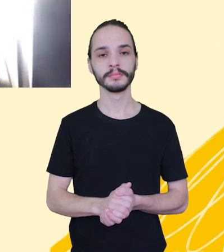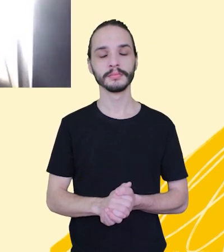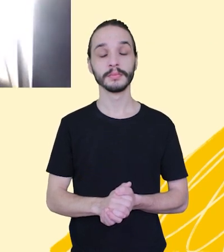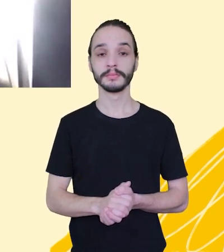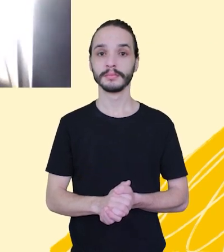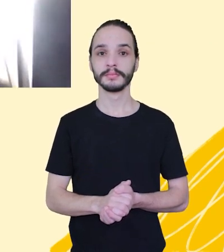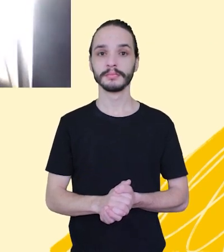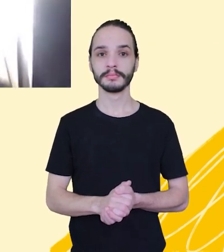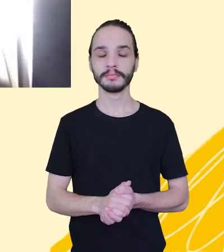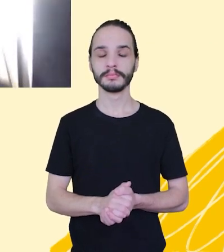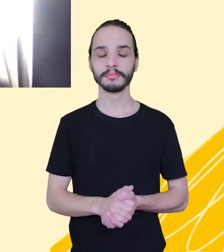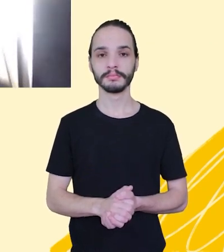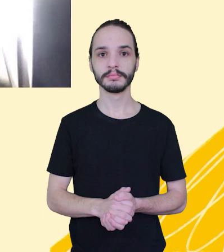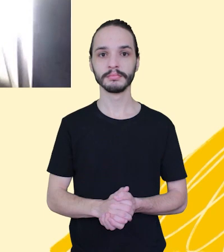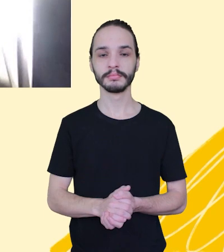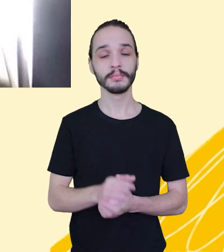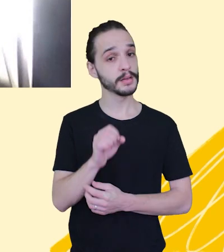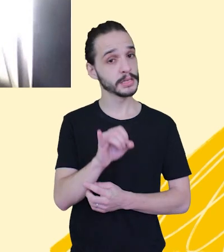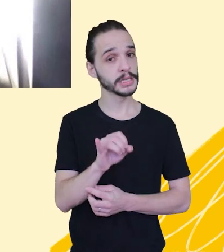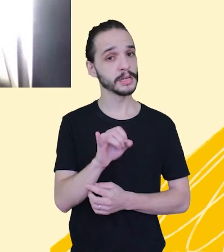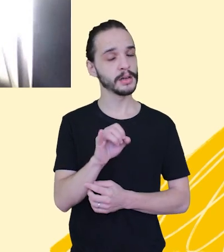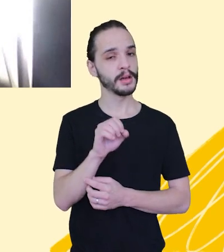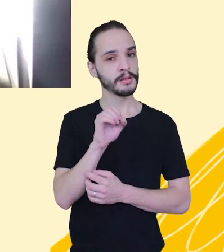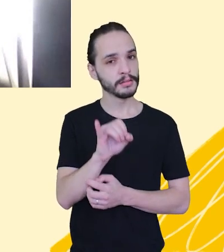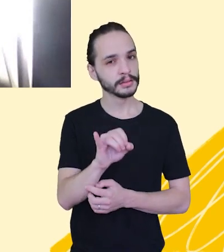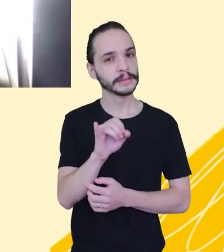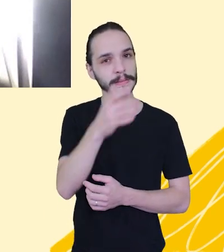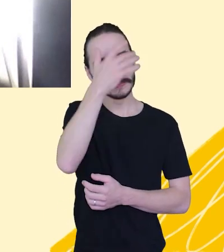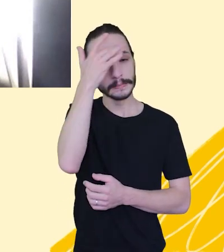If you try to imagine the first...